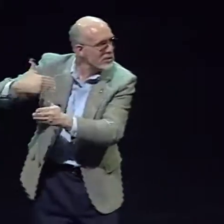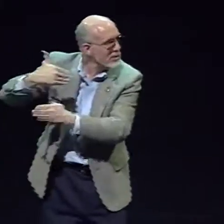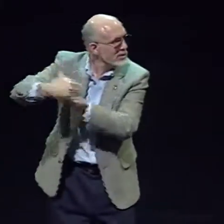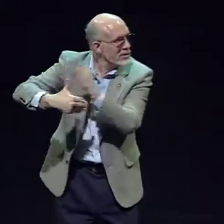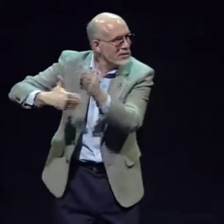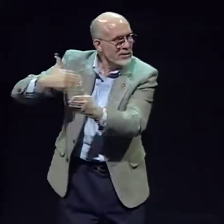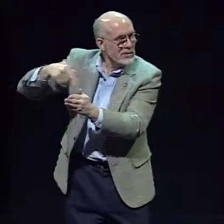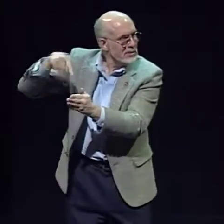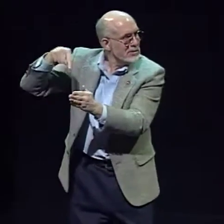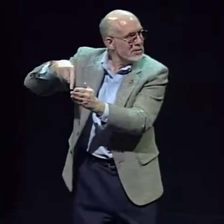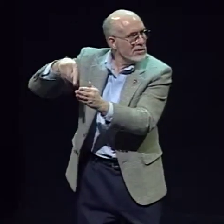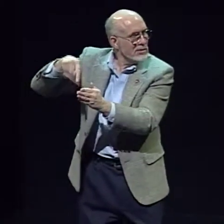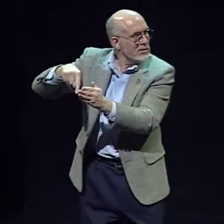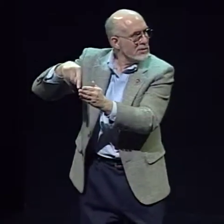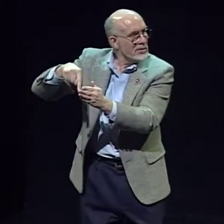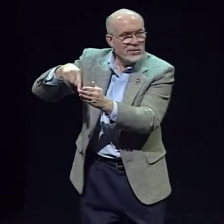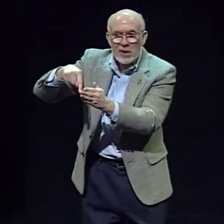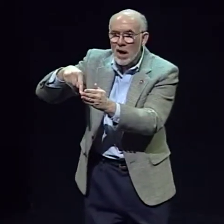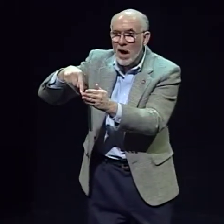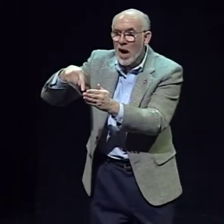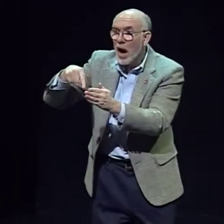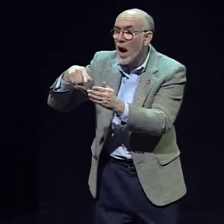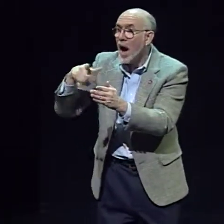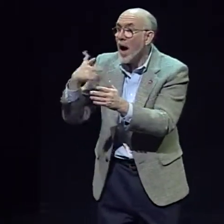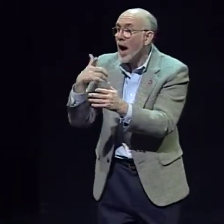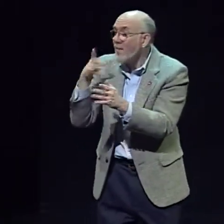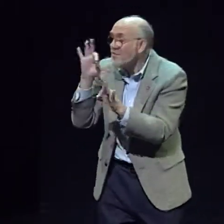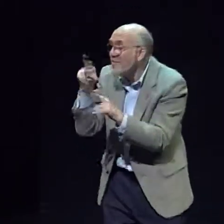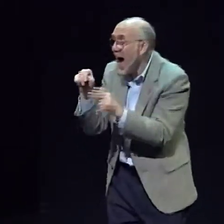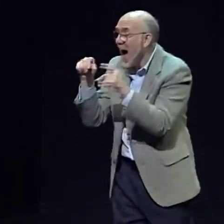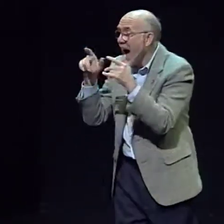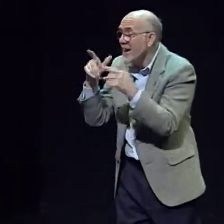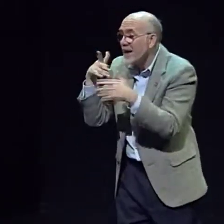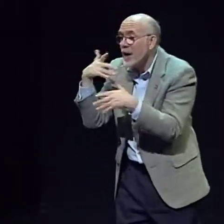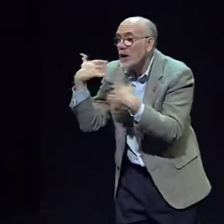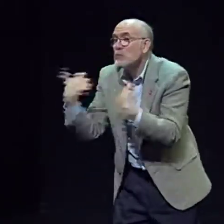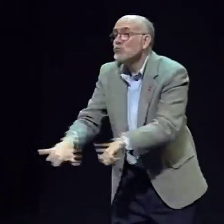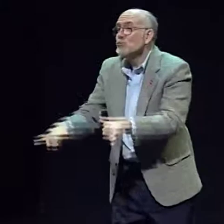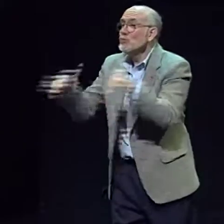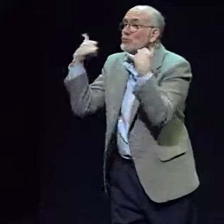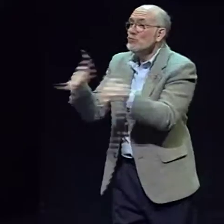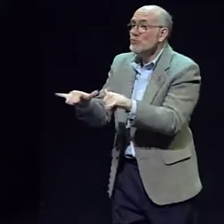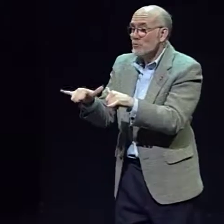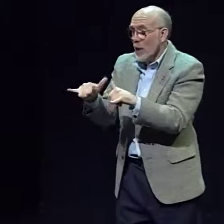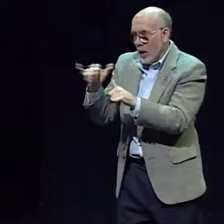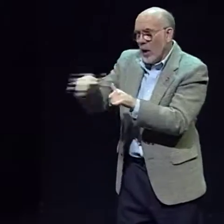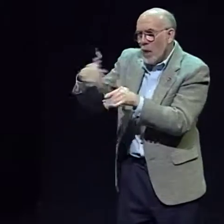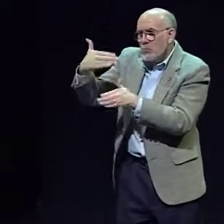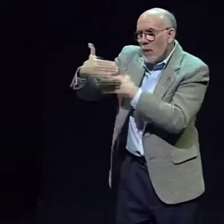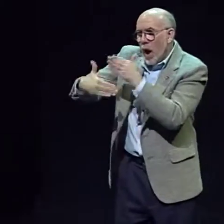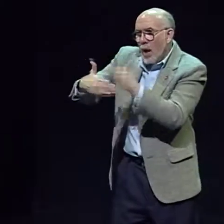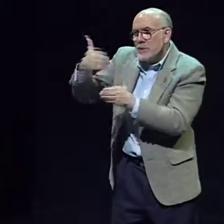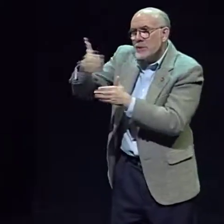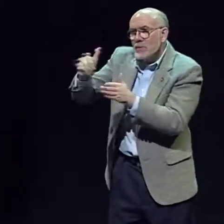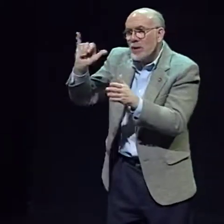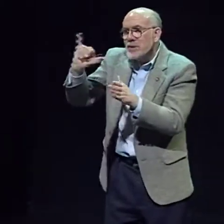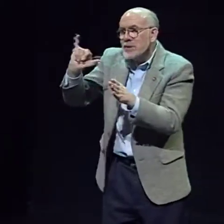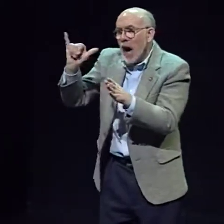THEY DON'T FOCUS ON THE PROCESS AT ALL-- THE FUN, THE PLAYING AROUND,